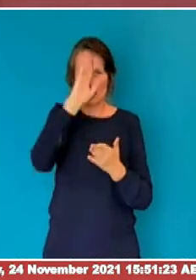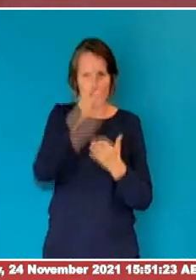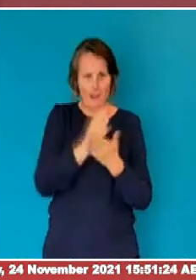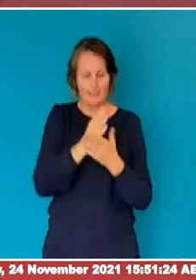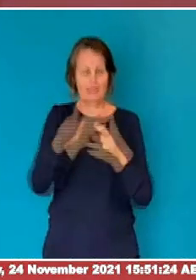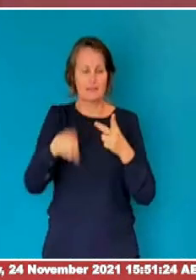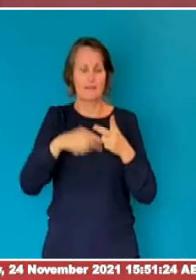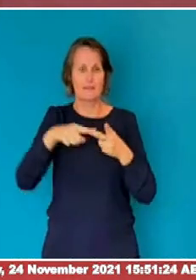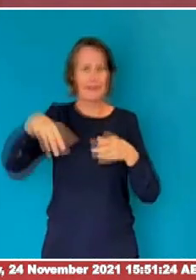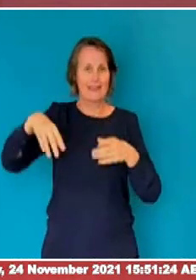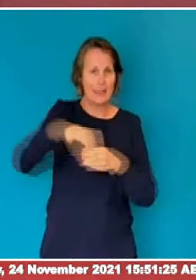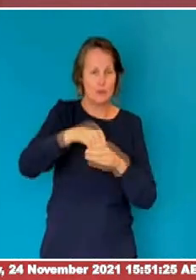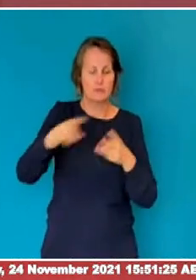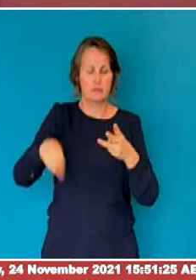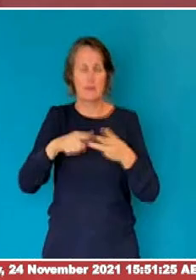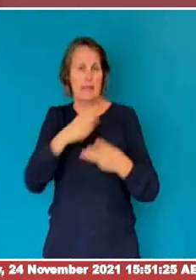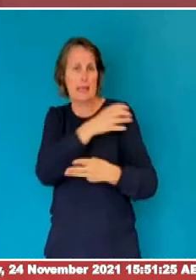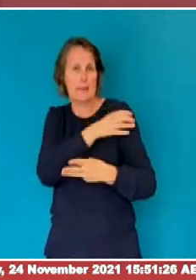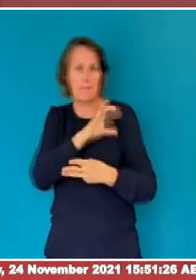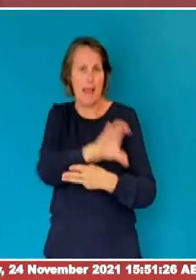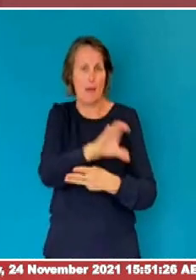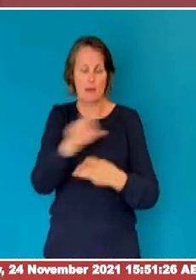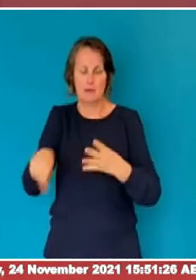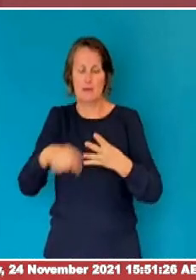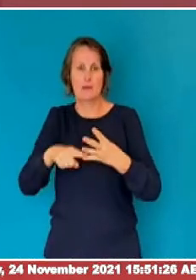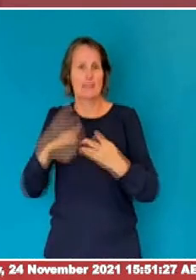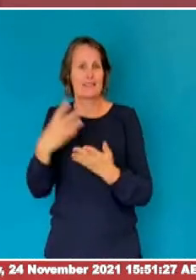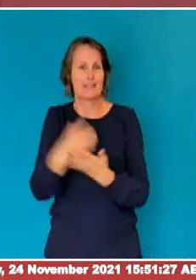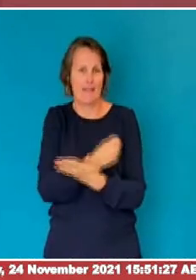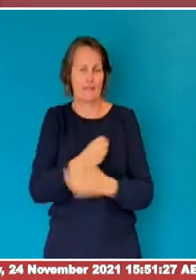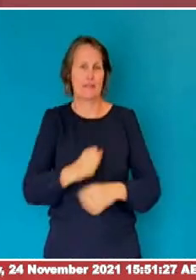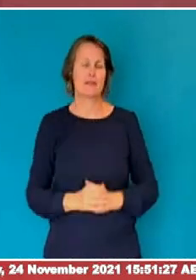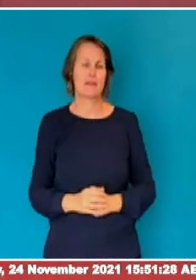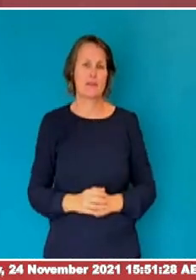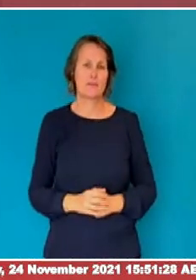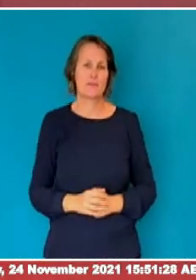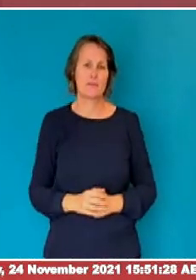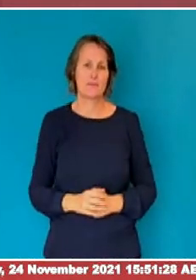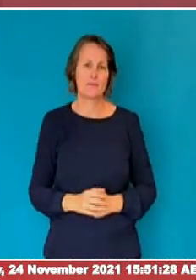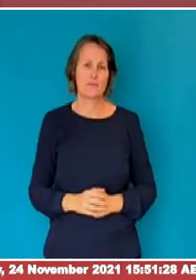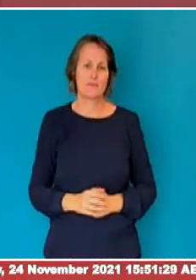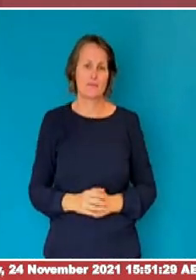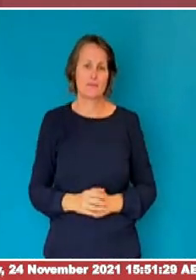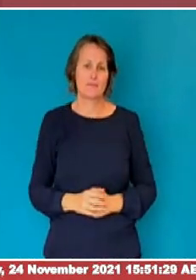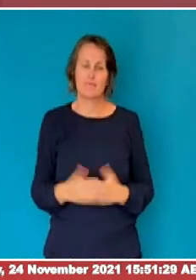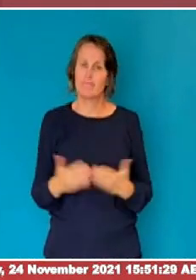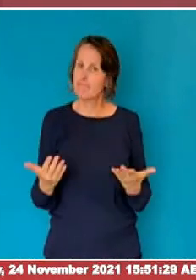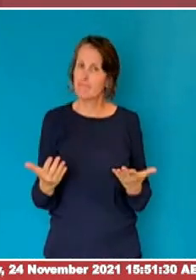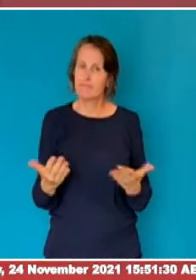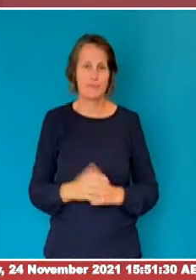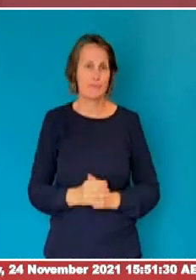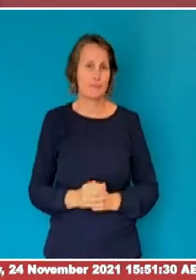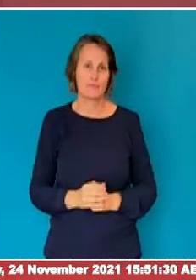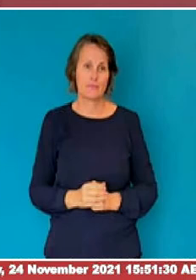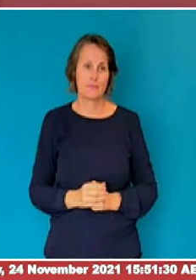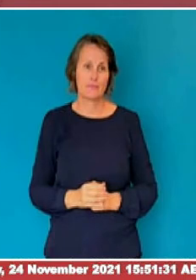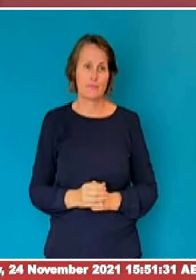and safety, not in any specific order, but if you're willing to keep people